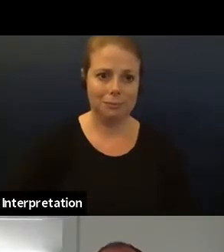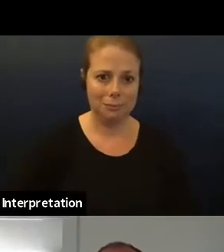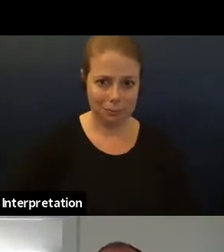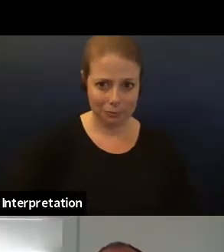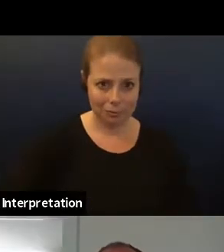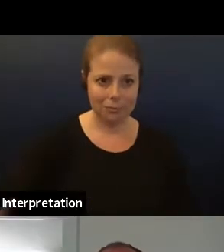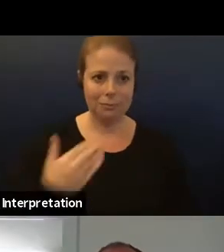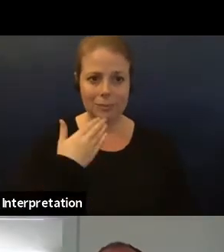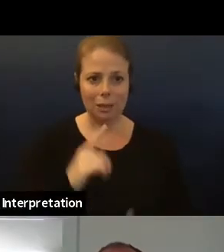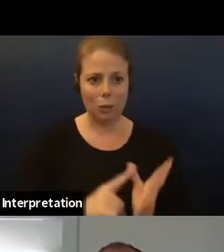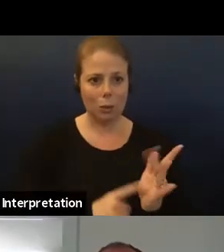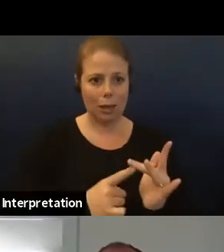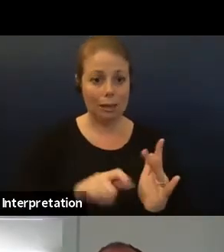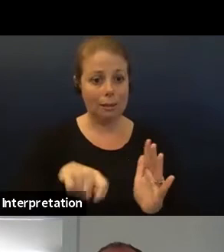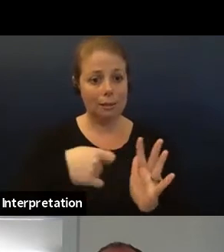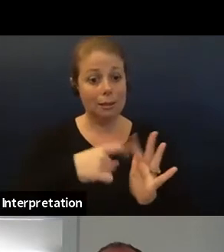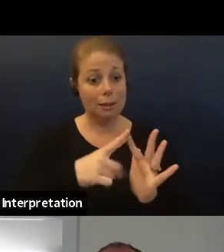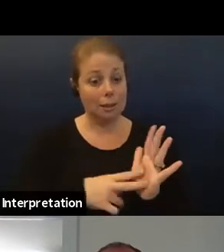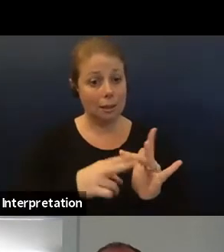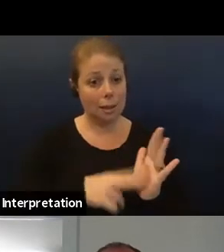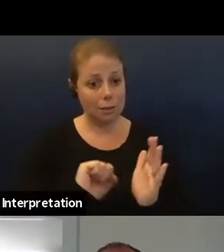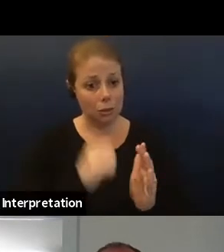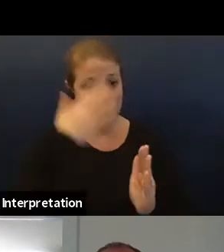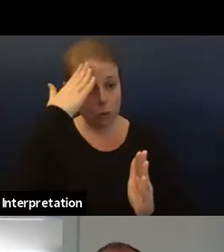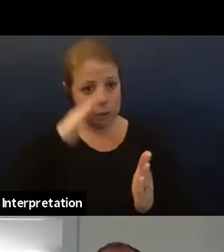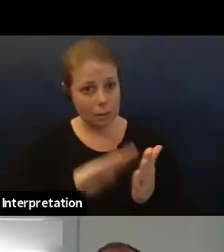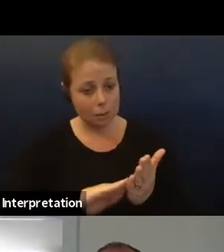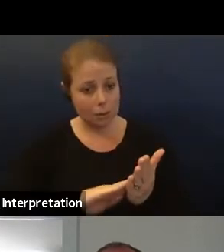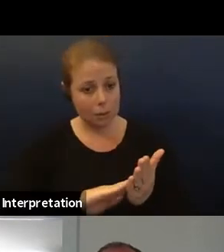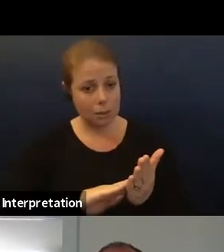experience of the process of reading and scoring applications been like?